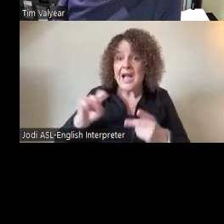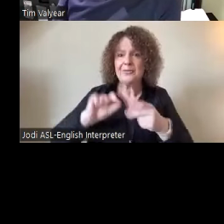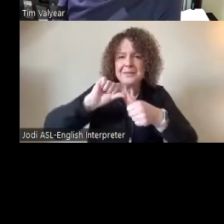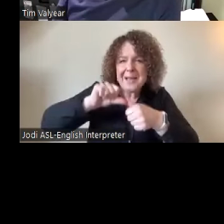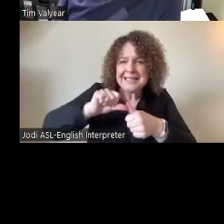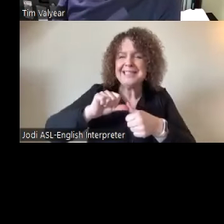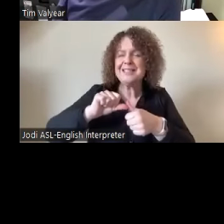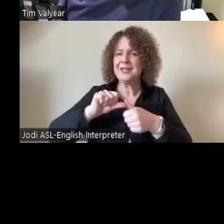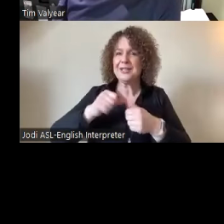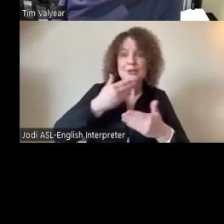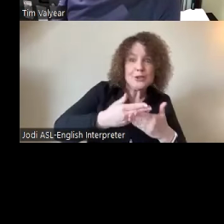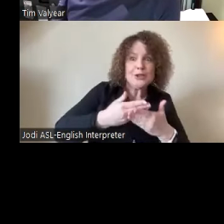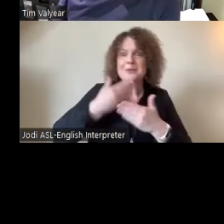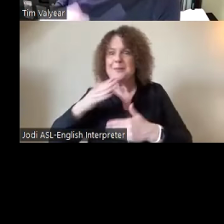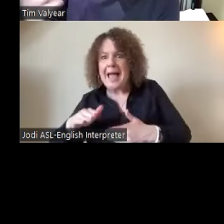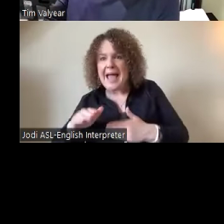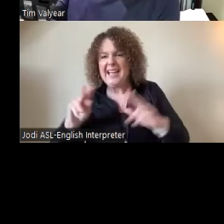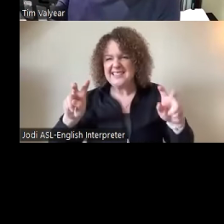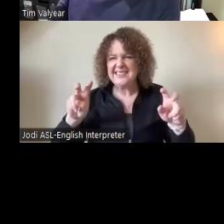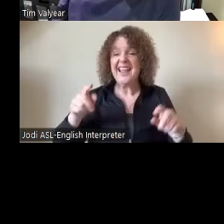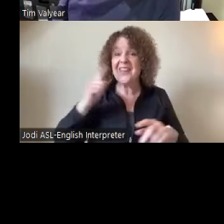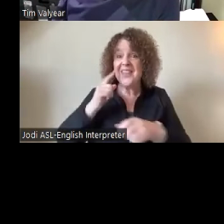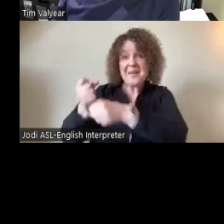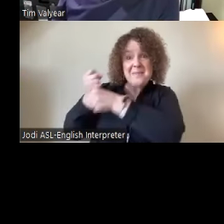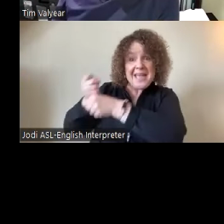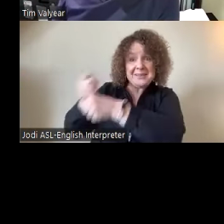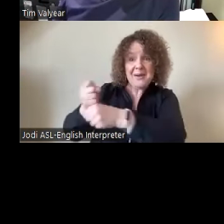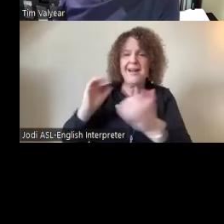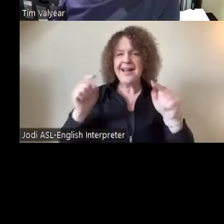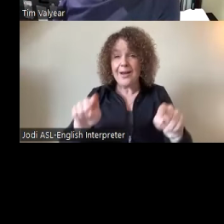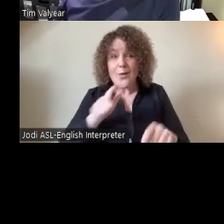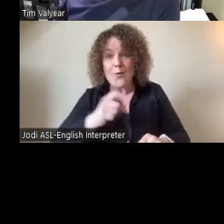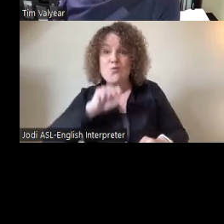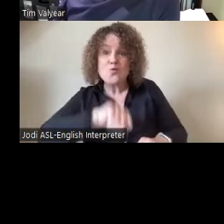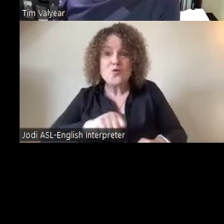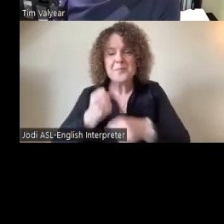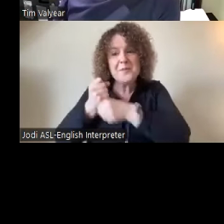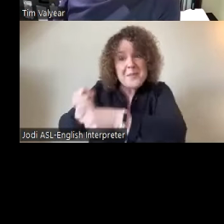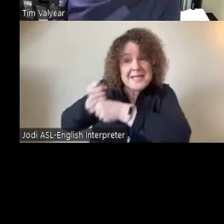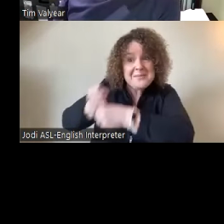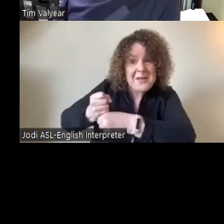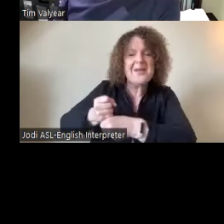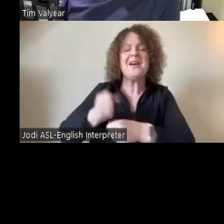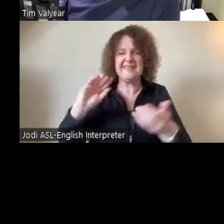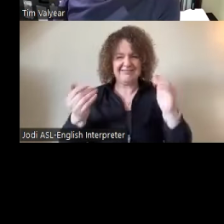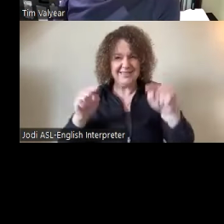asymptomatic. So I like to give a visual when I talk about viruss, bacteria, and good and bad. If you think